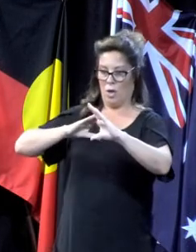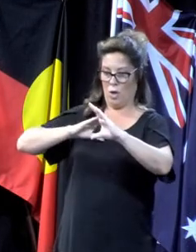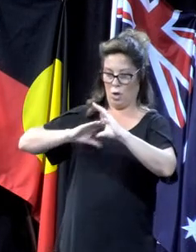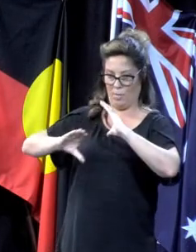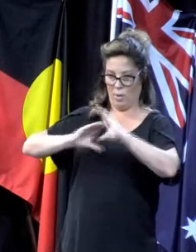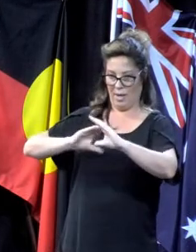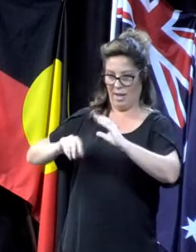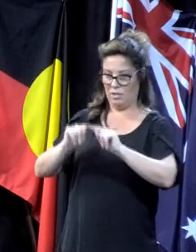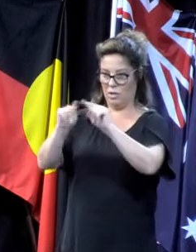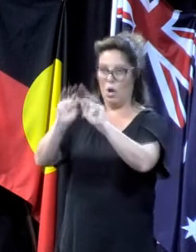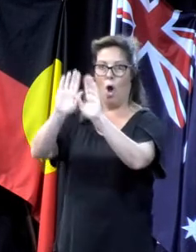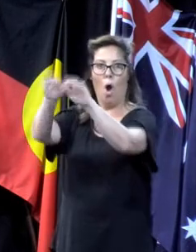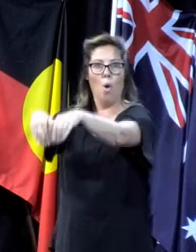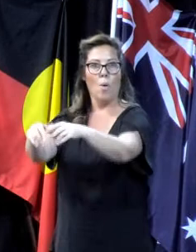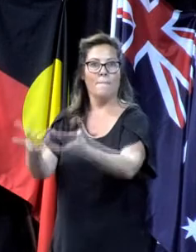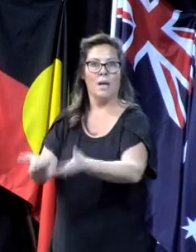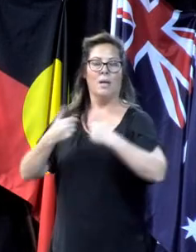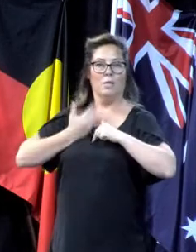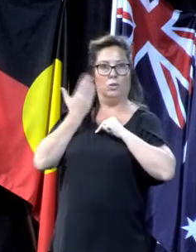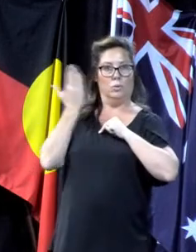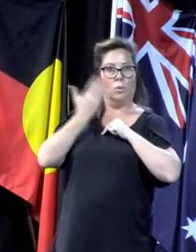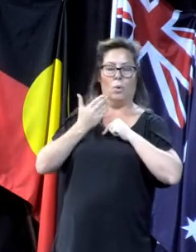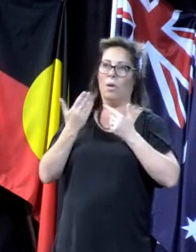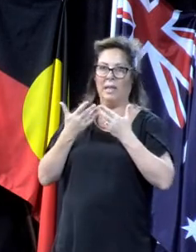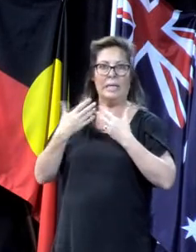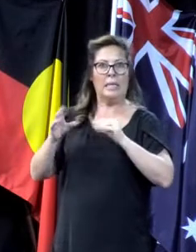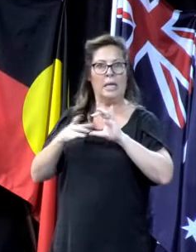because it may come about that you need to flexibly allocate